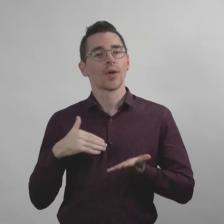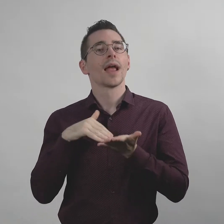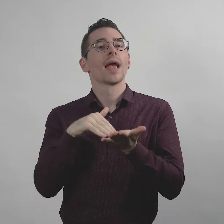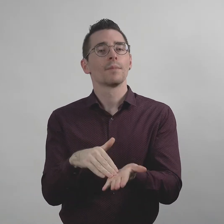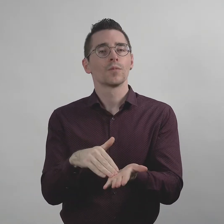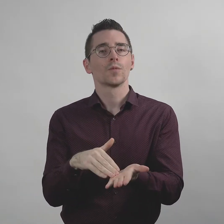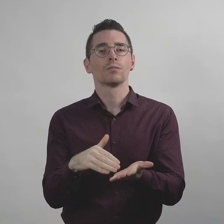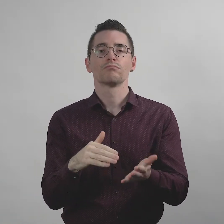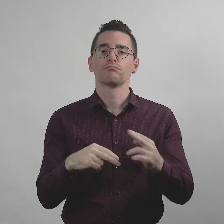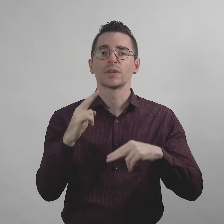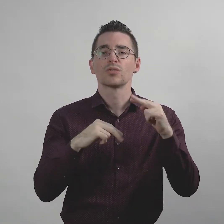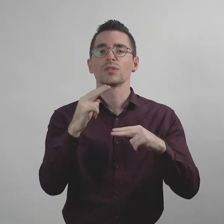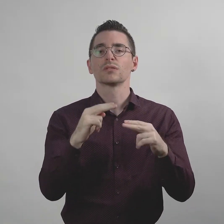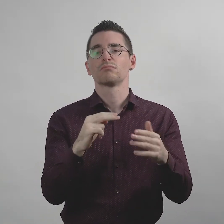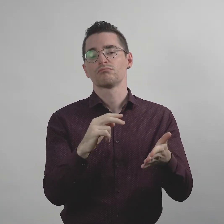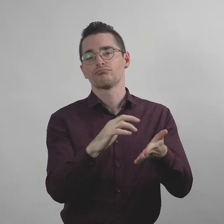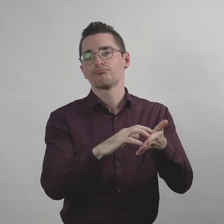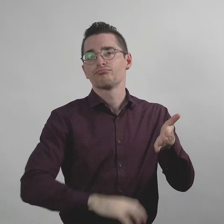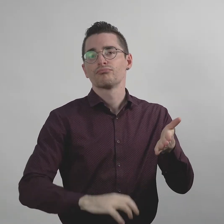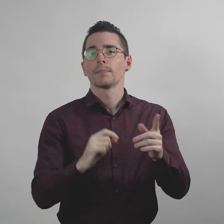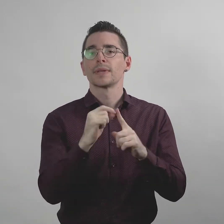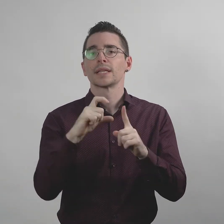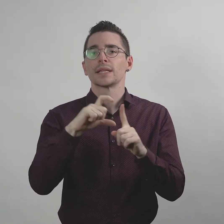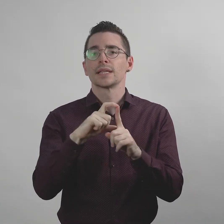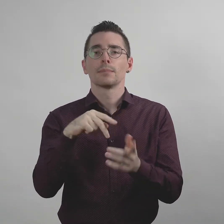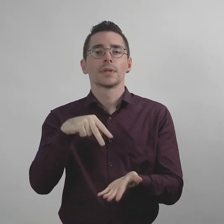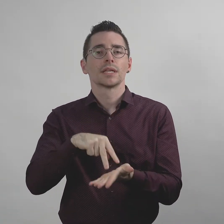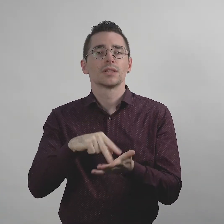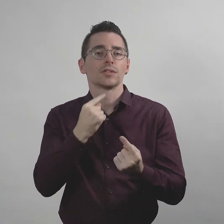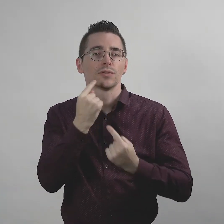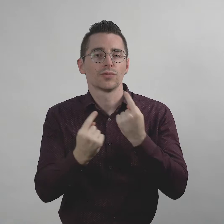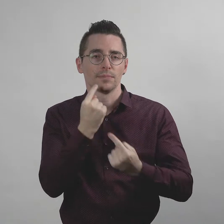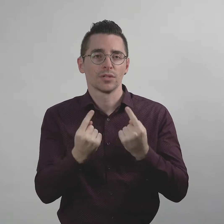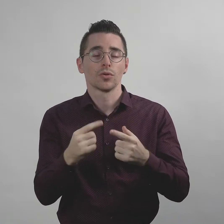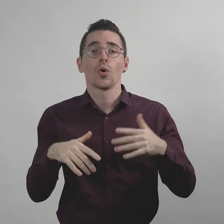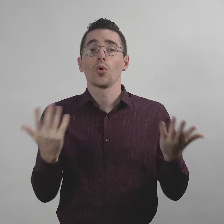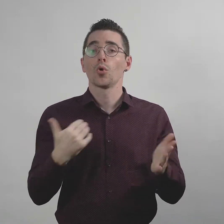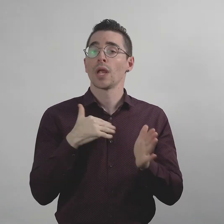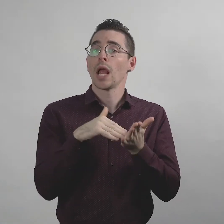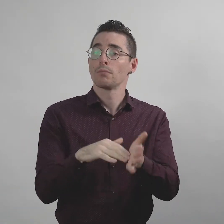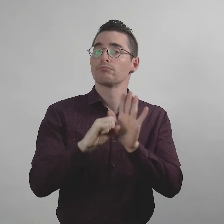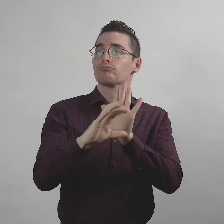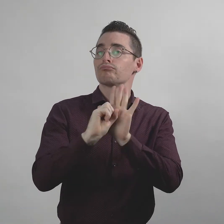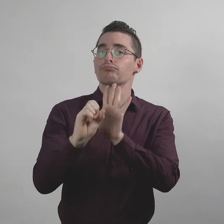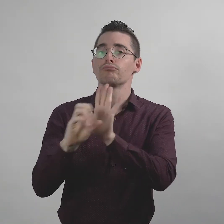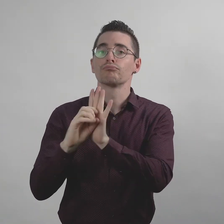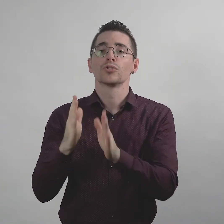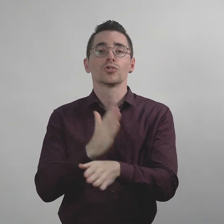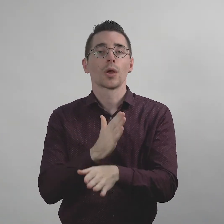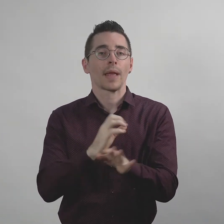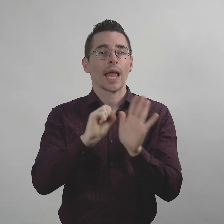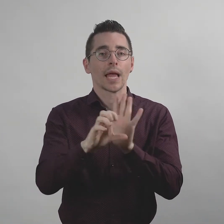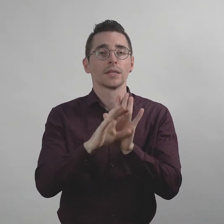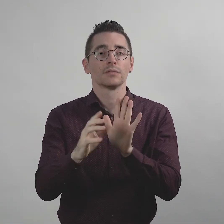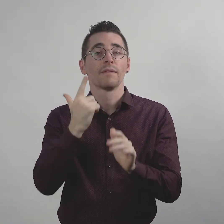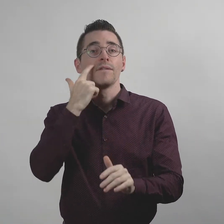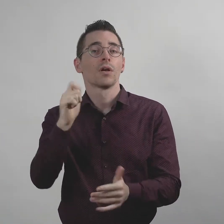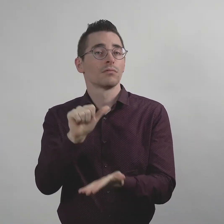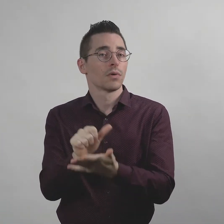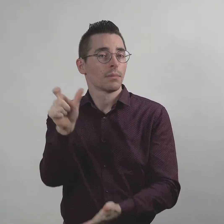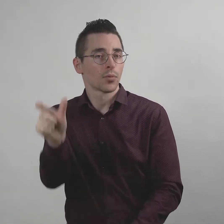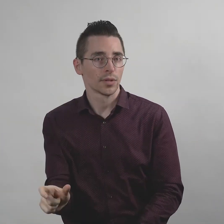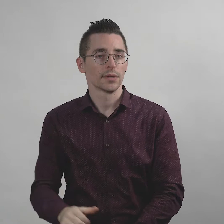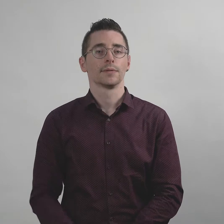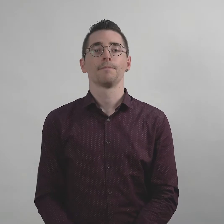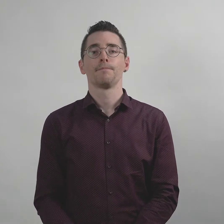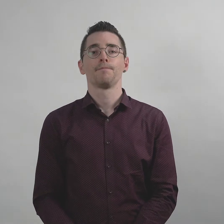We can help you create position descriptions and help advertise roles for you making it easier to find the right person.